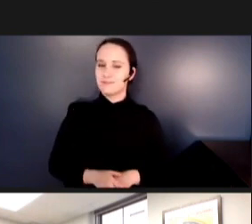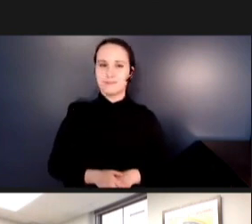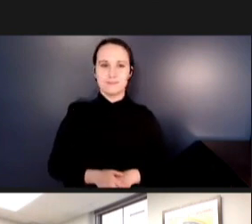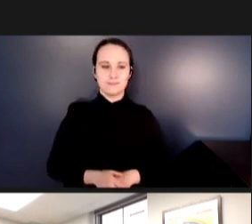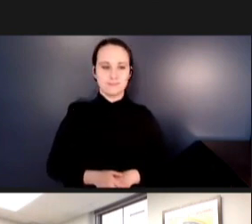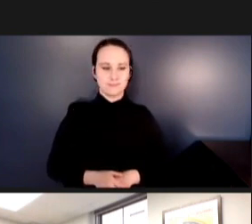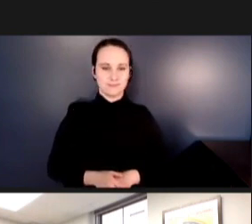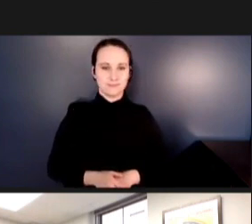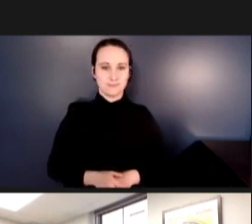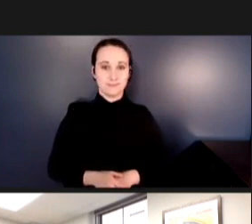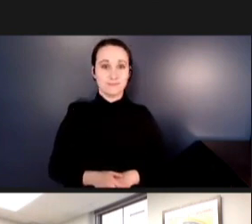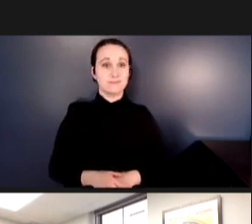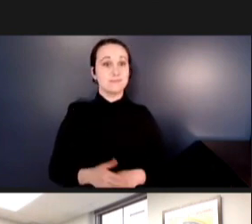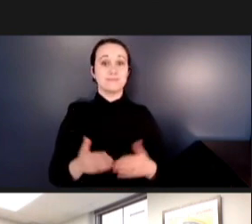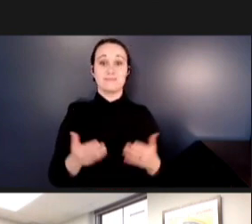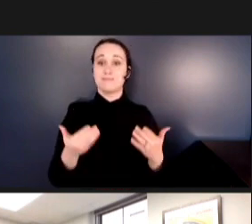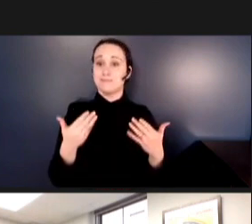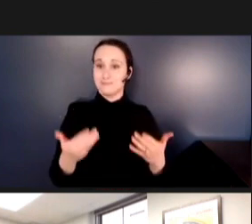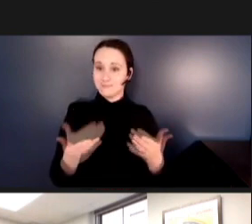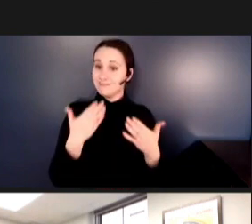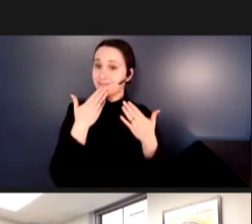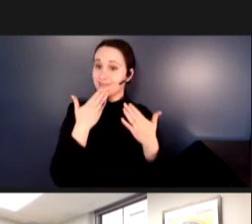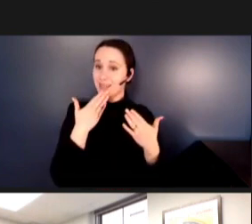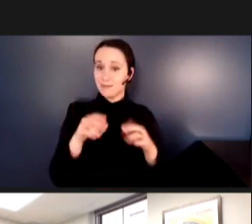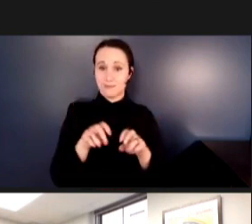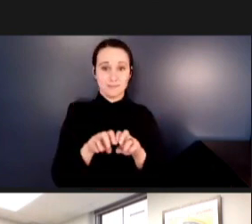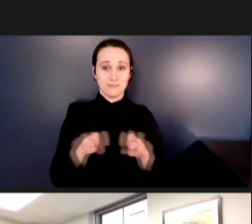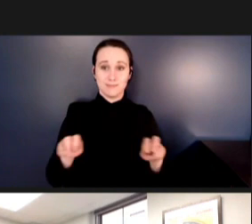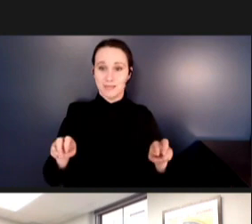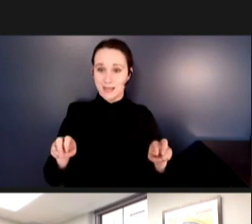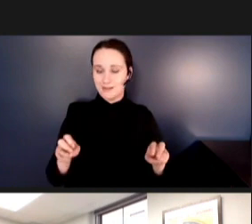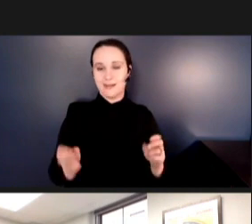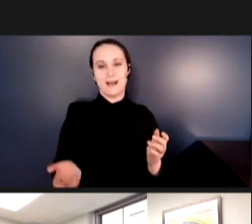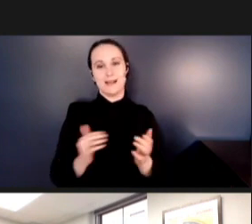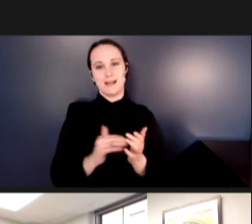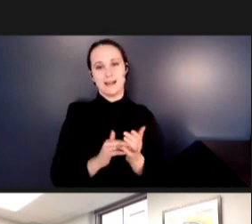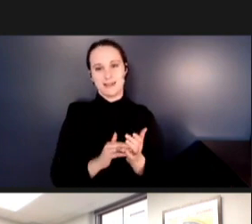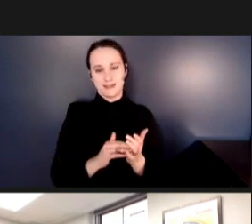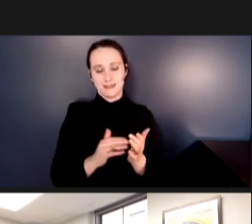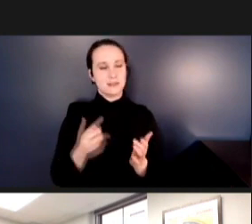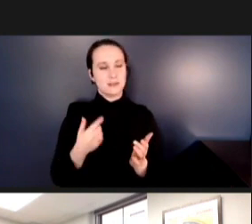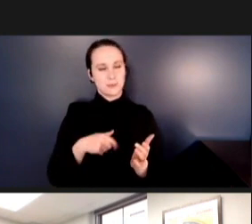Robert Hopkins: Well, I want to thank the members of this panel again. We are all in